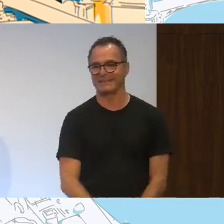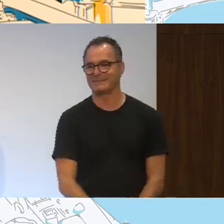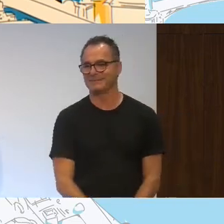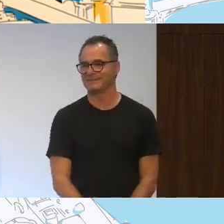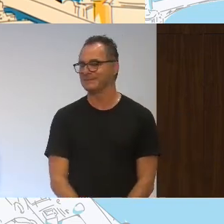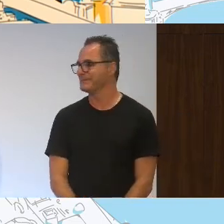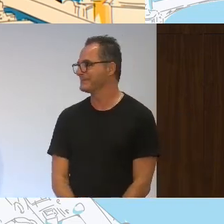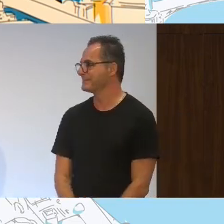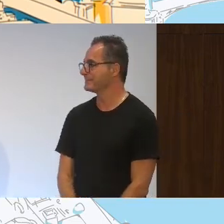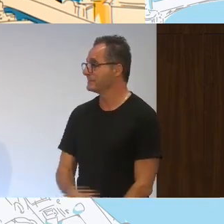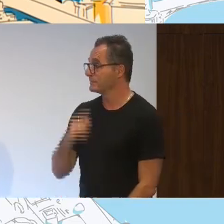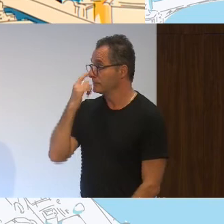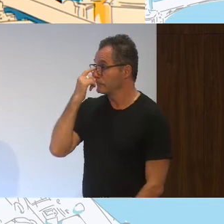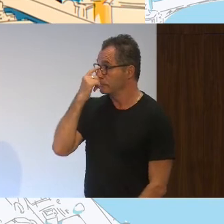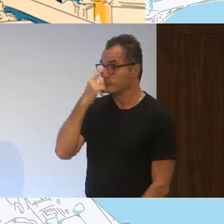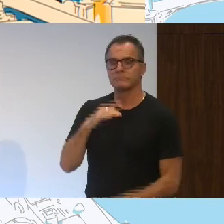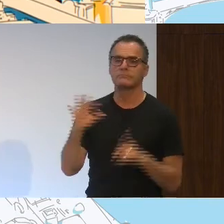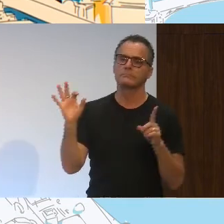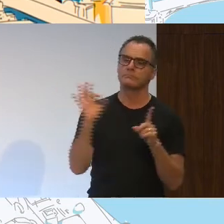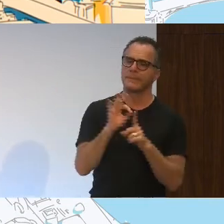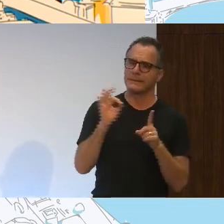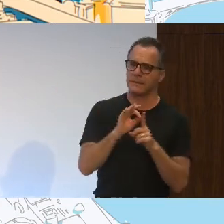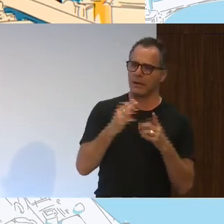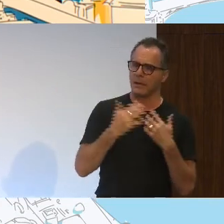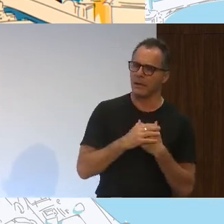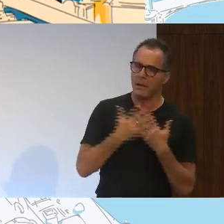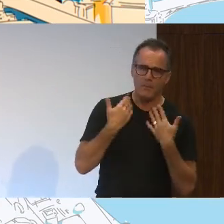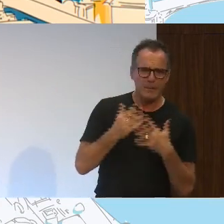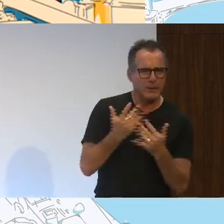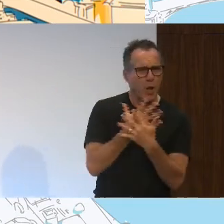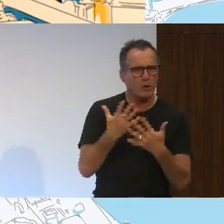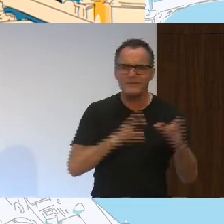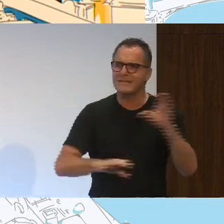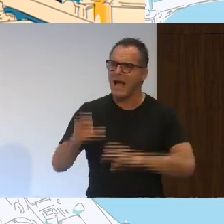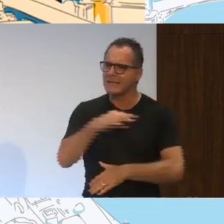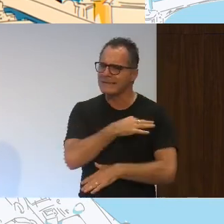Well, Peter, you've done a lot on this science side of it and clinical side of it.